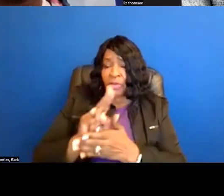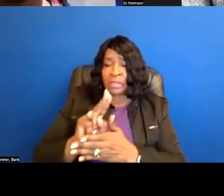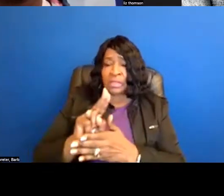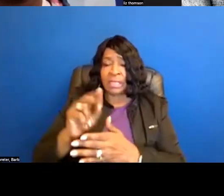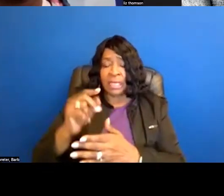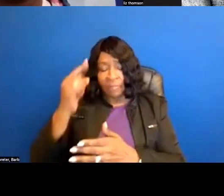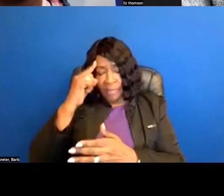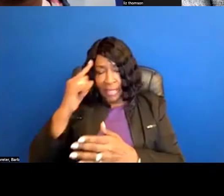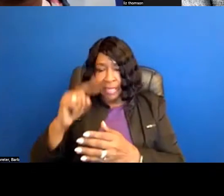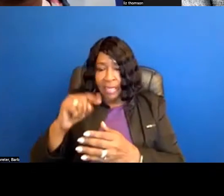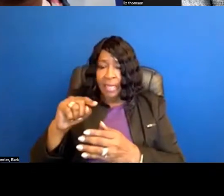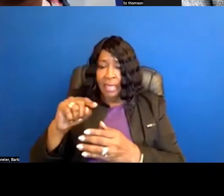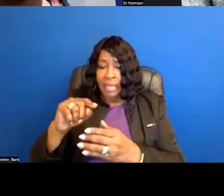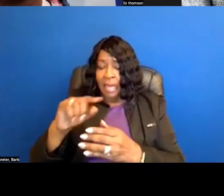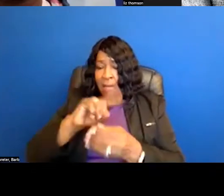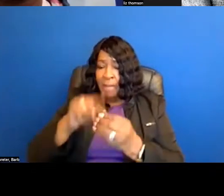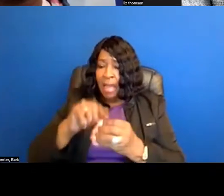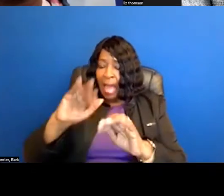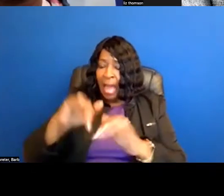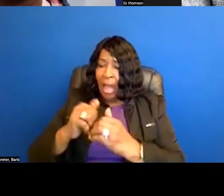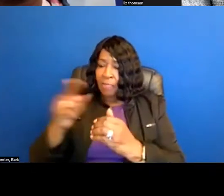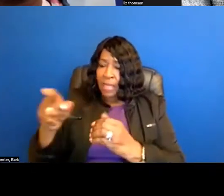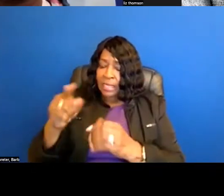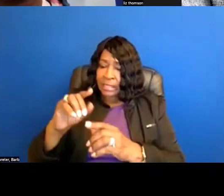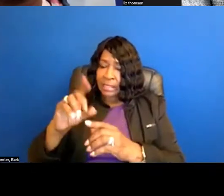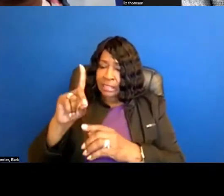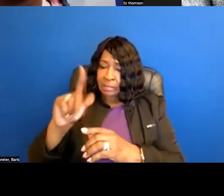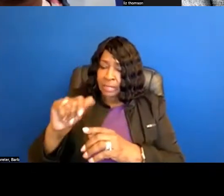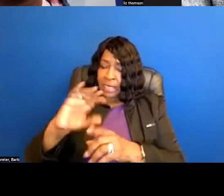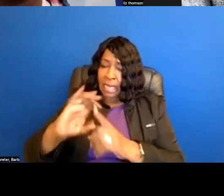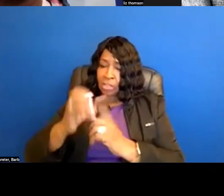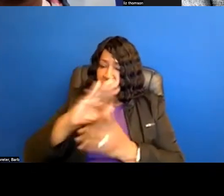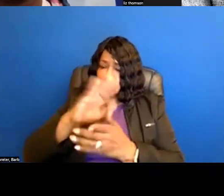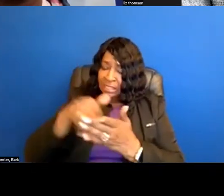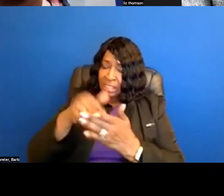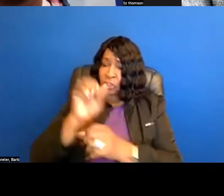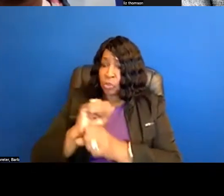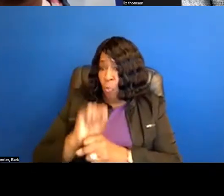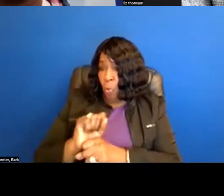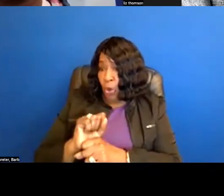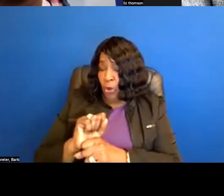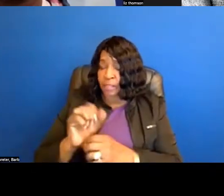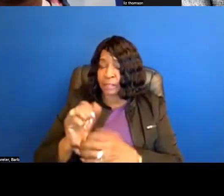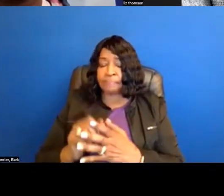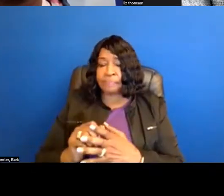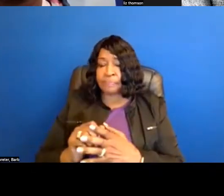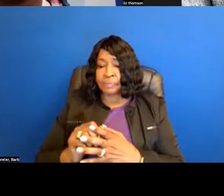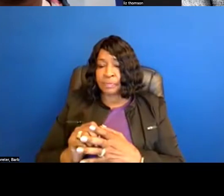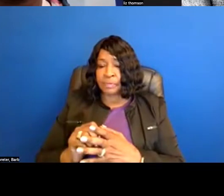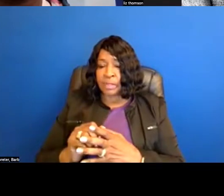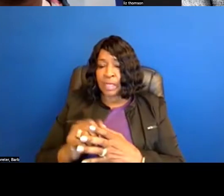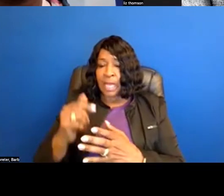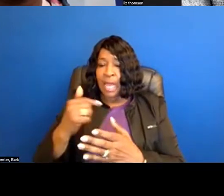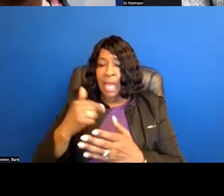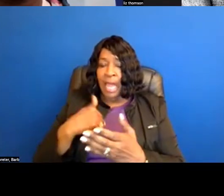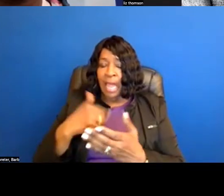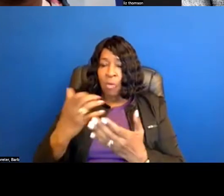So my dissertation was titled "Disability as an Identity: Disability Cultural Centers